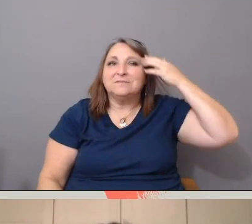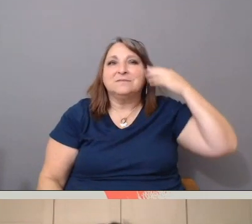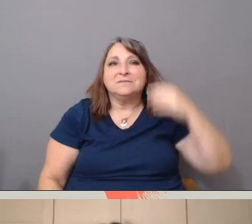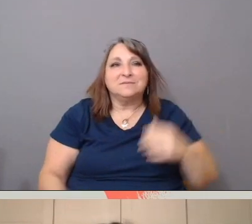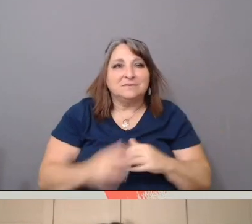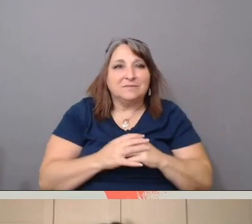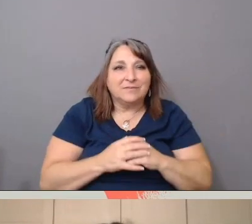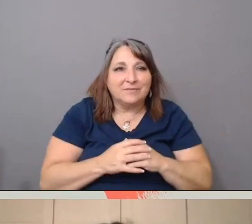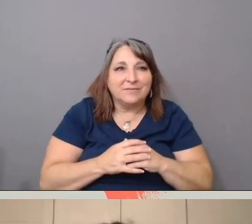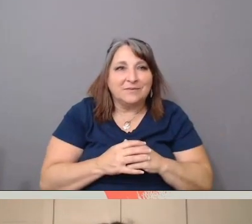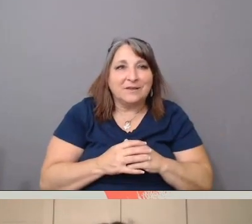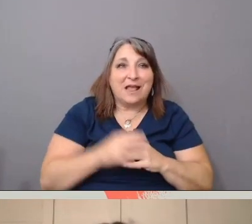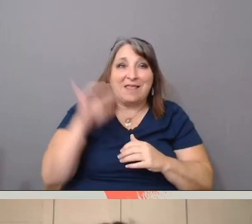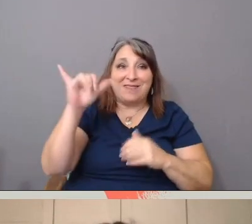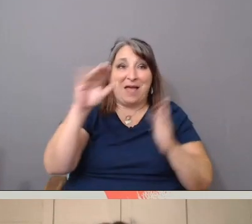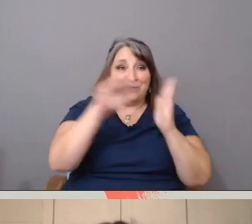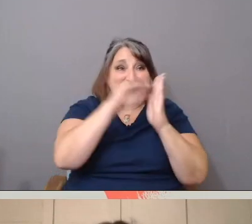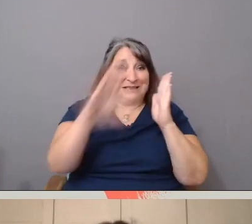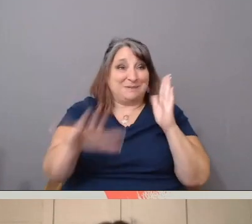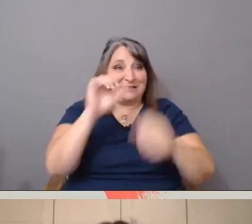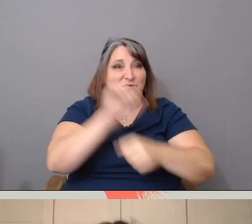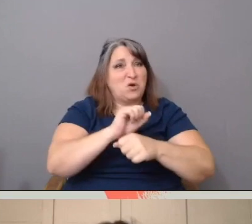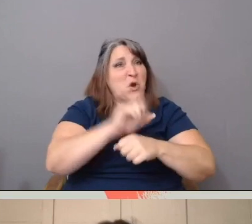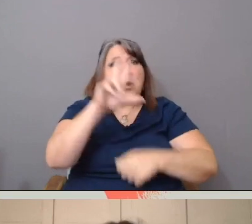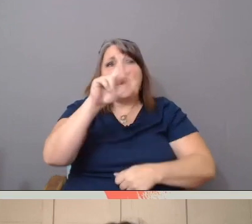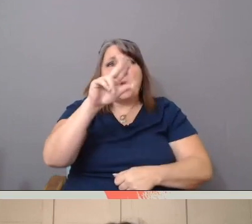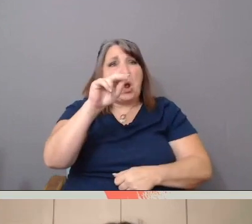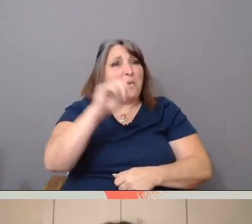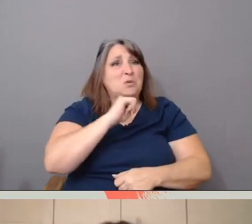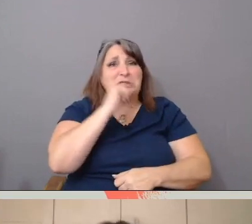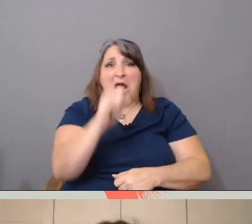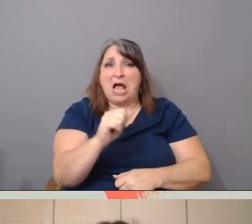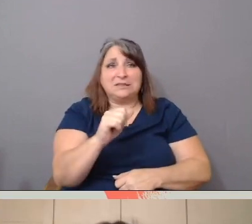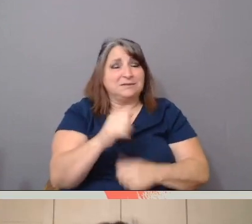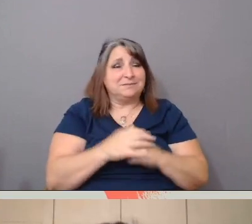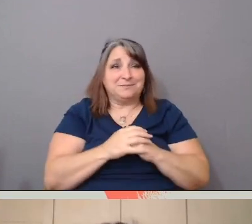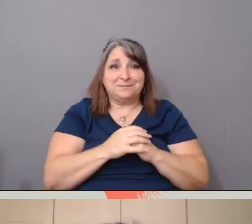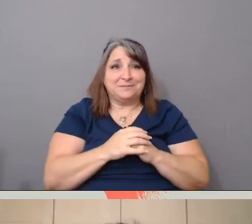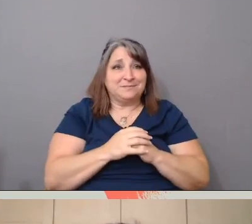That's Michele Spitz's work? No, it's not. It got both Michele.